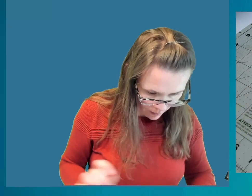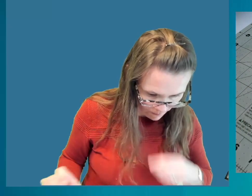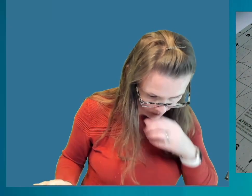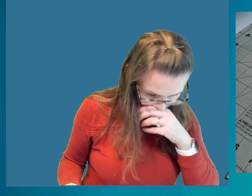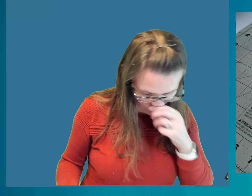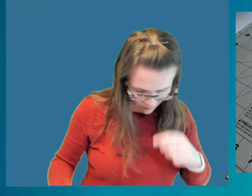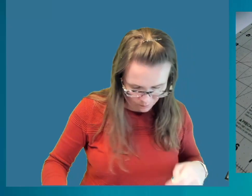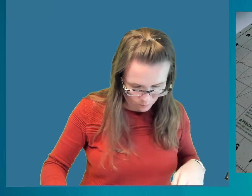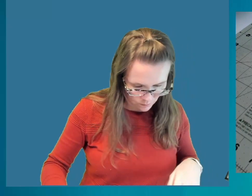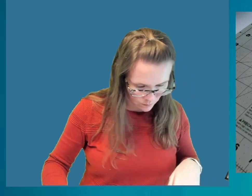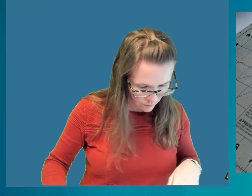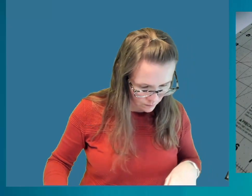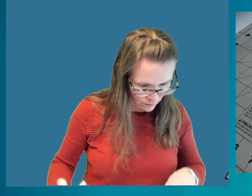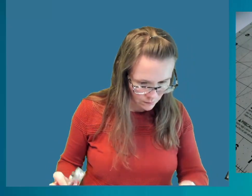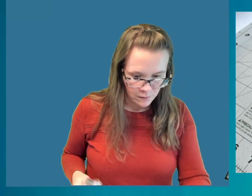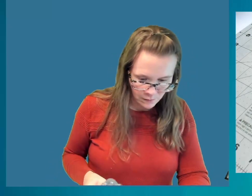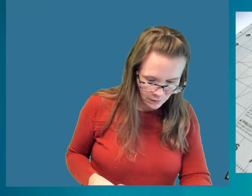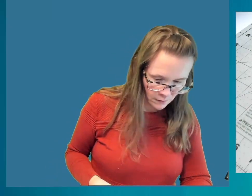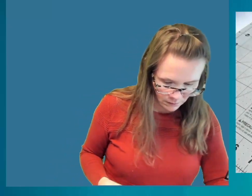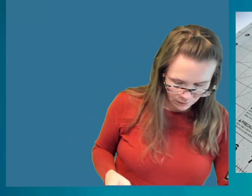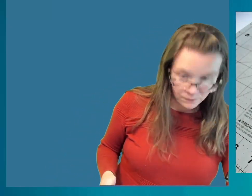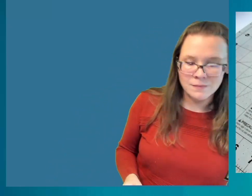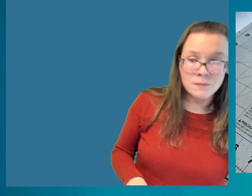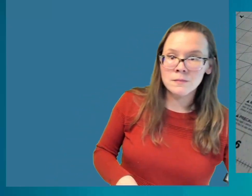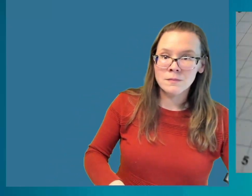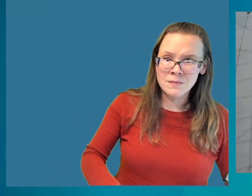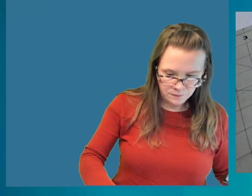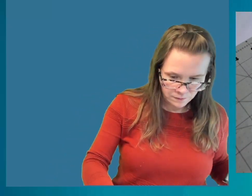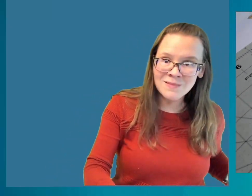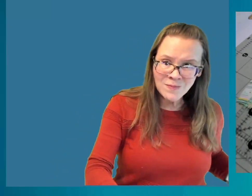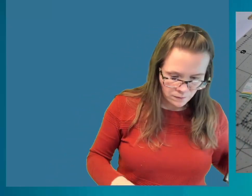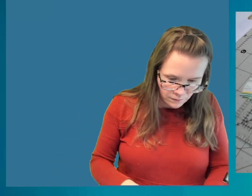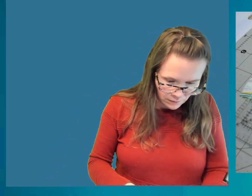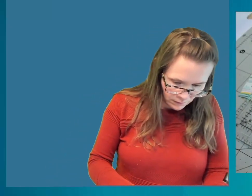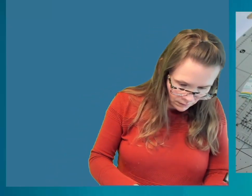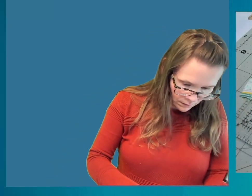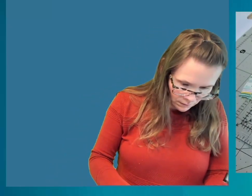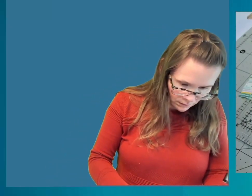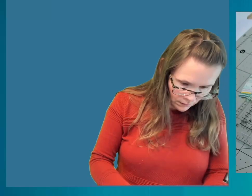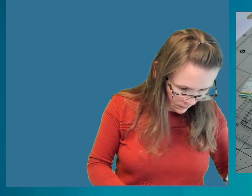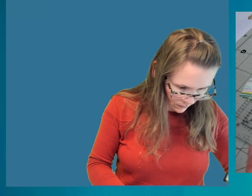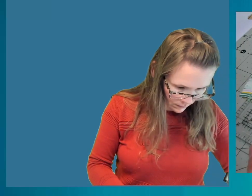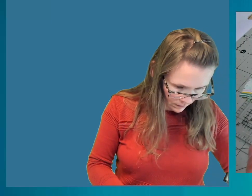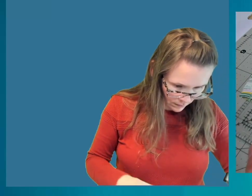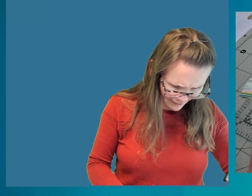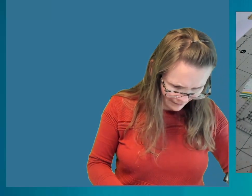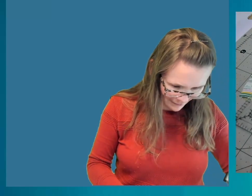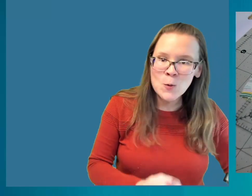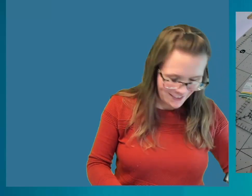either end. Here I have about an inch above and about an inch below. So cut the lower